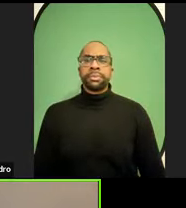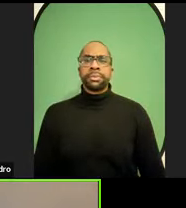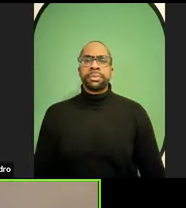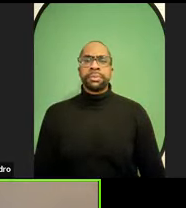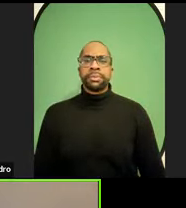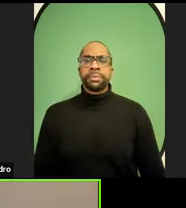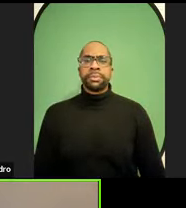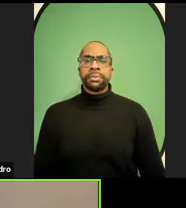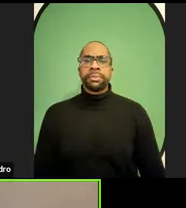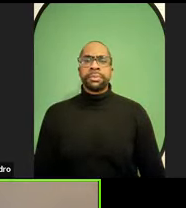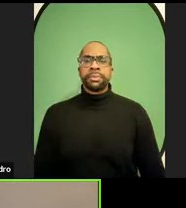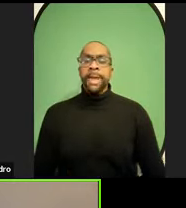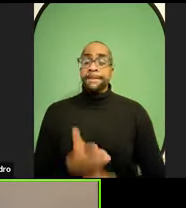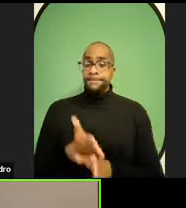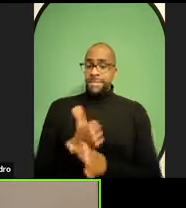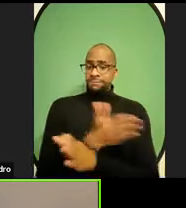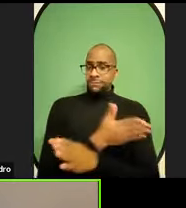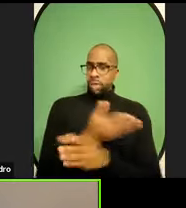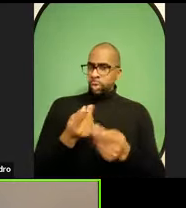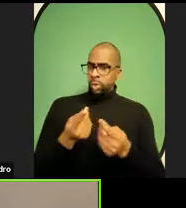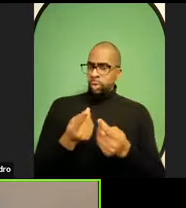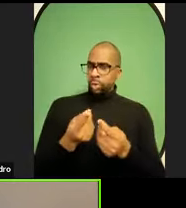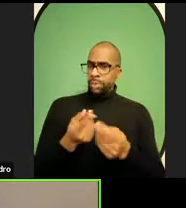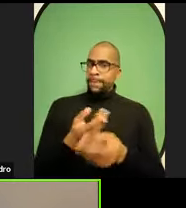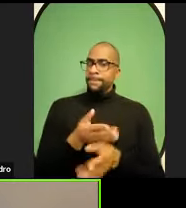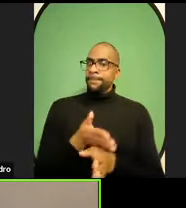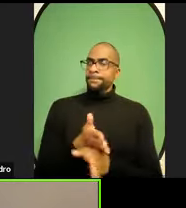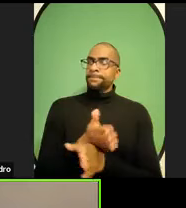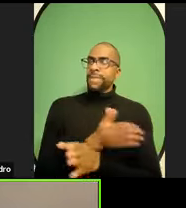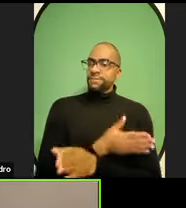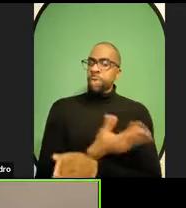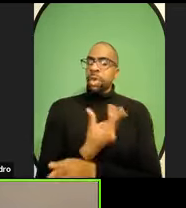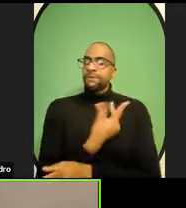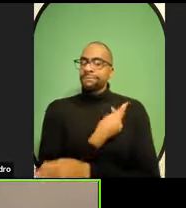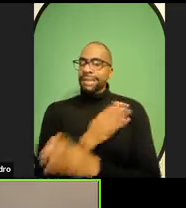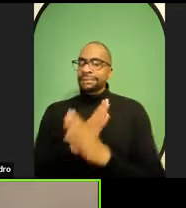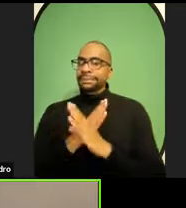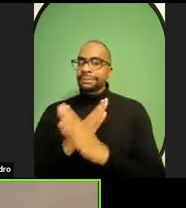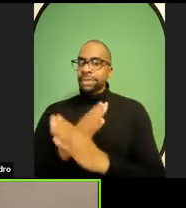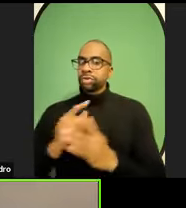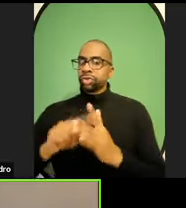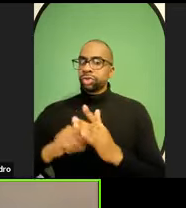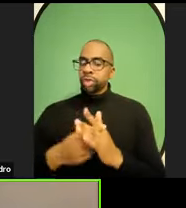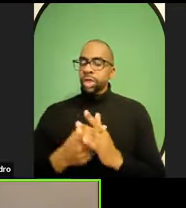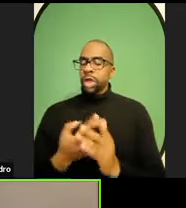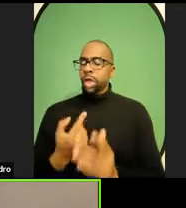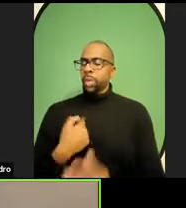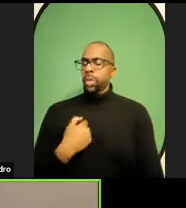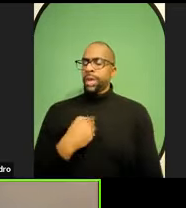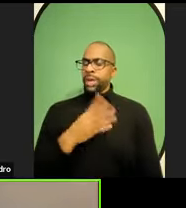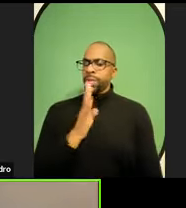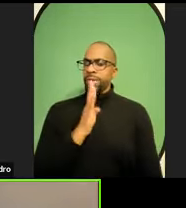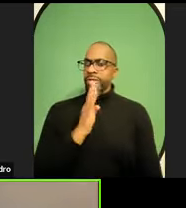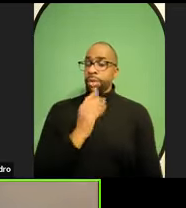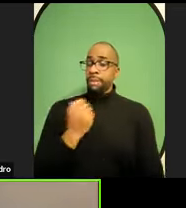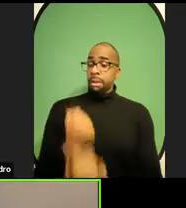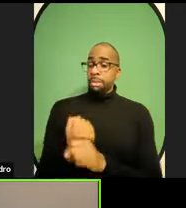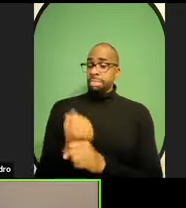about having Conversations about you know how. Even before we started vaccinating Even before we started vaccinating or even before vaccinations. were a thing